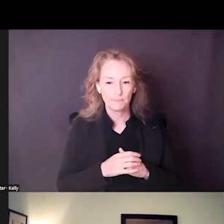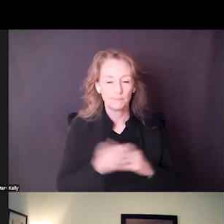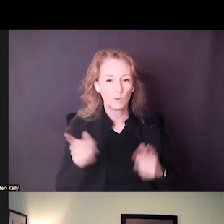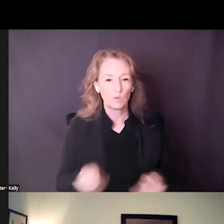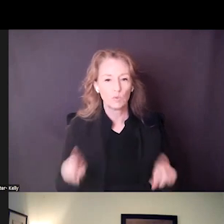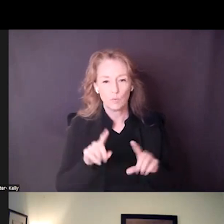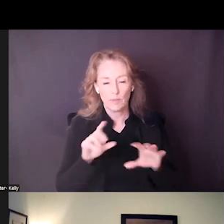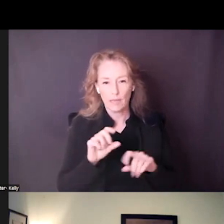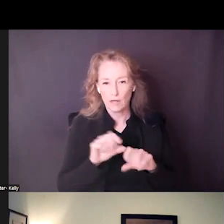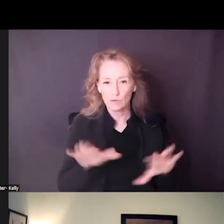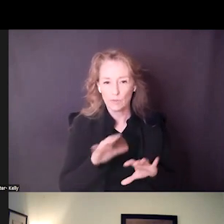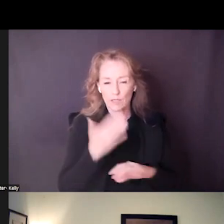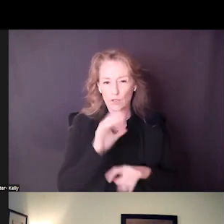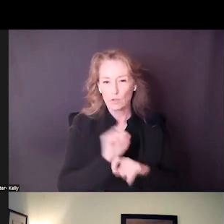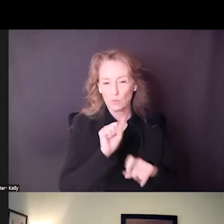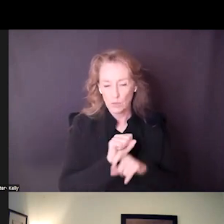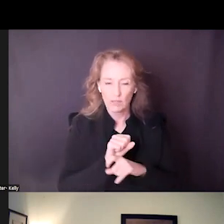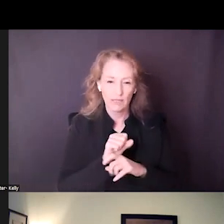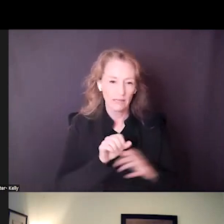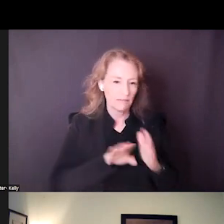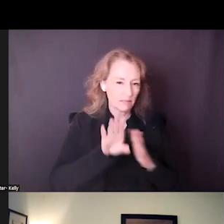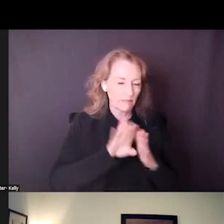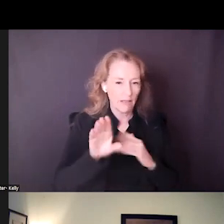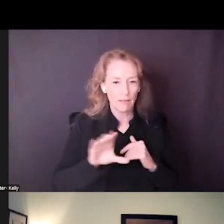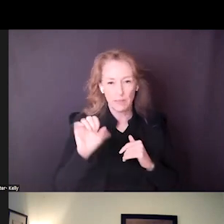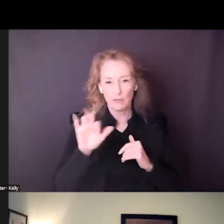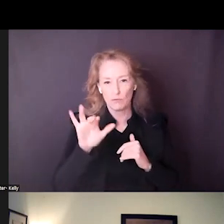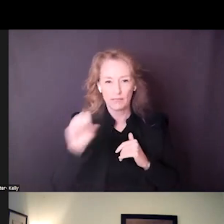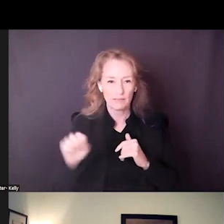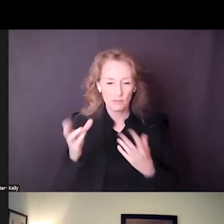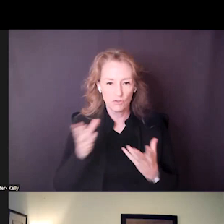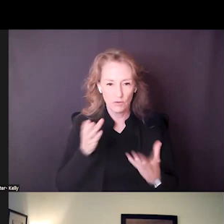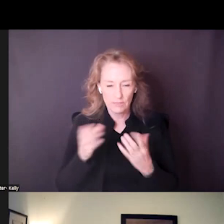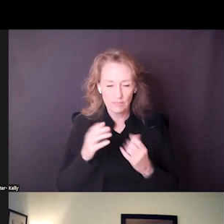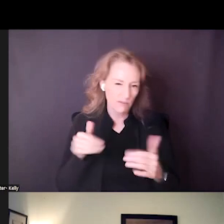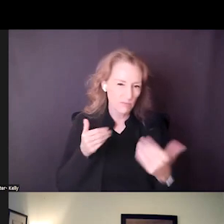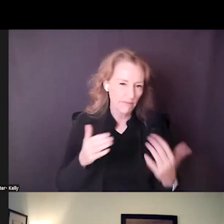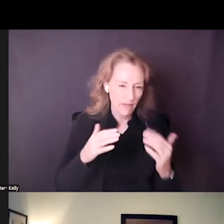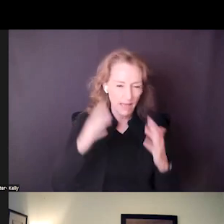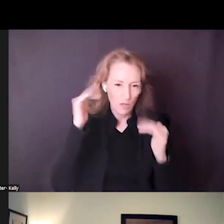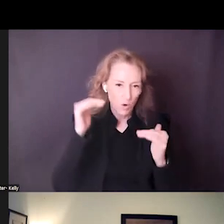SERVICES AND REALLY BRINGING HOPE TO PEOPLE ACROSS THE COUNTRY AND ACROSS COMMUNITIES.